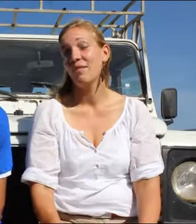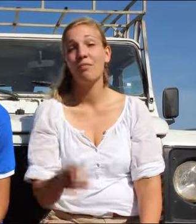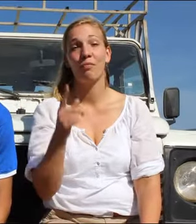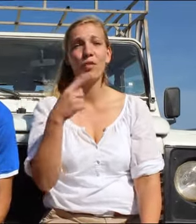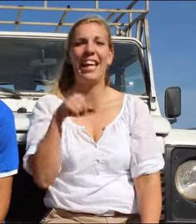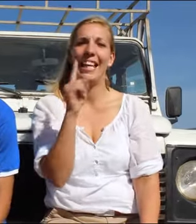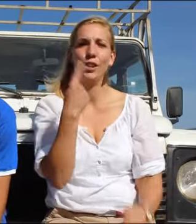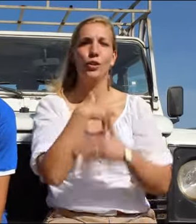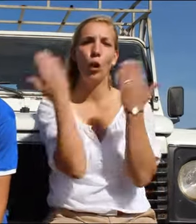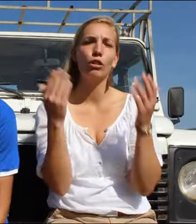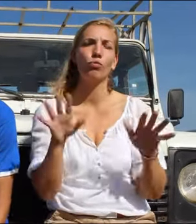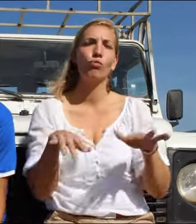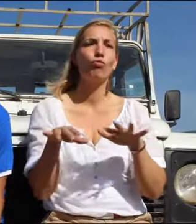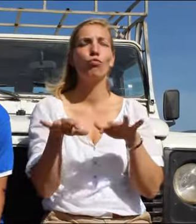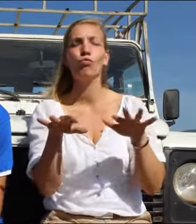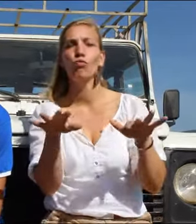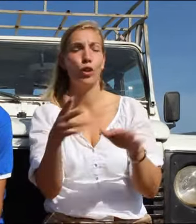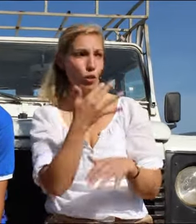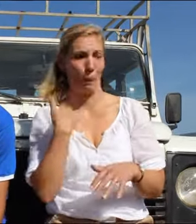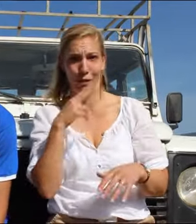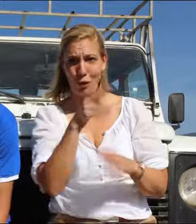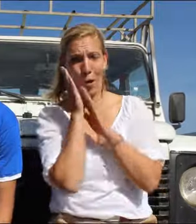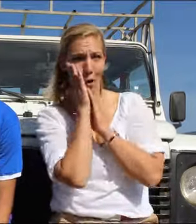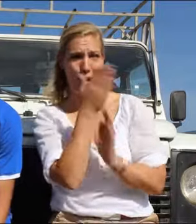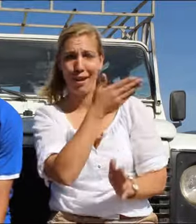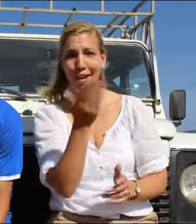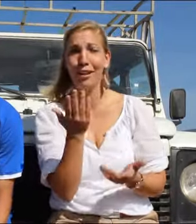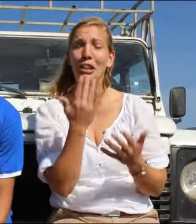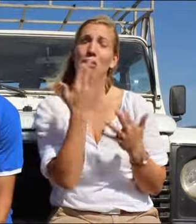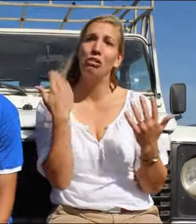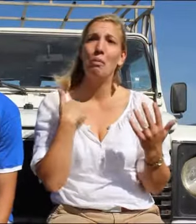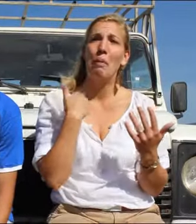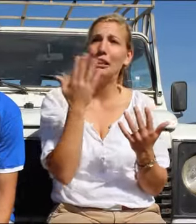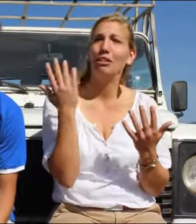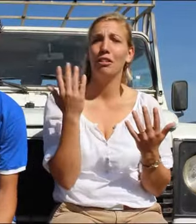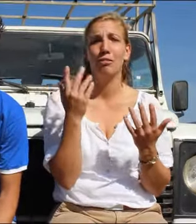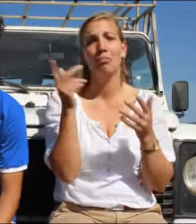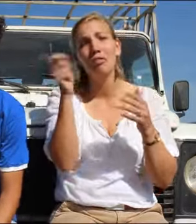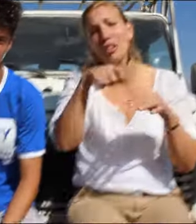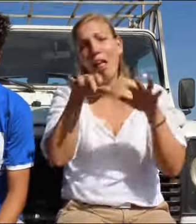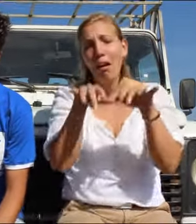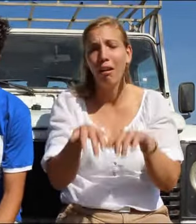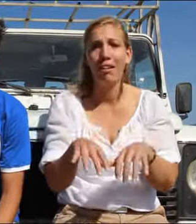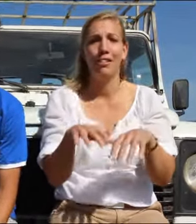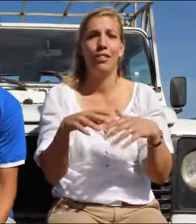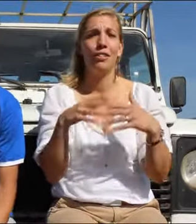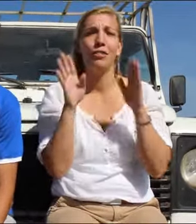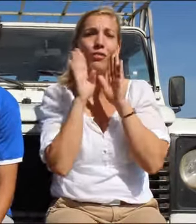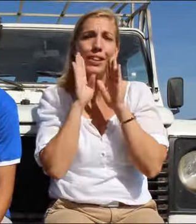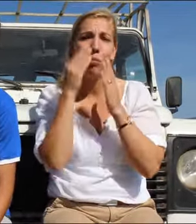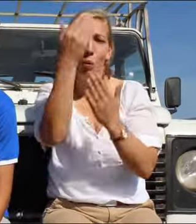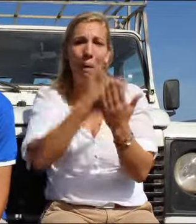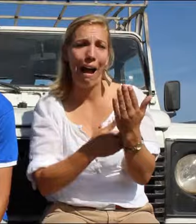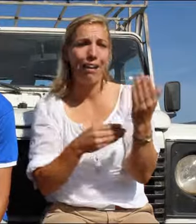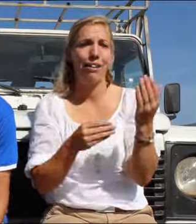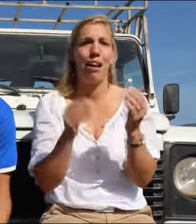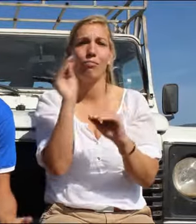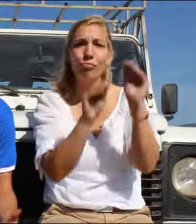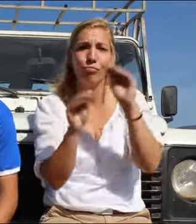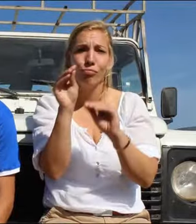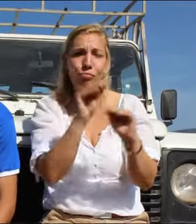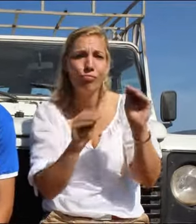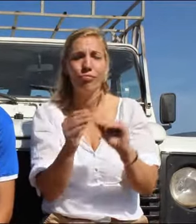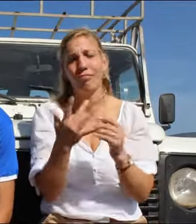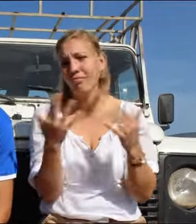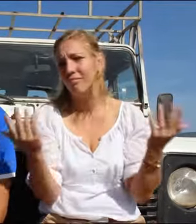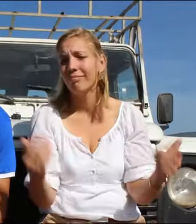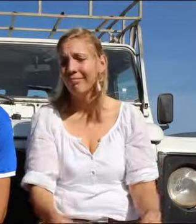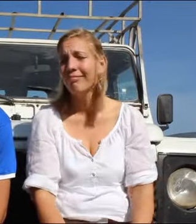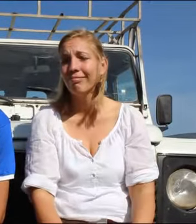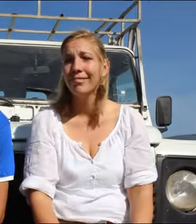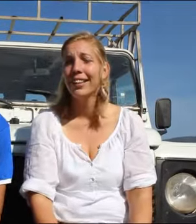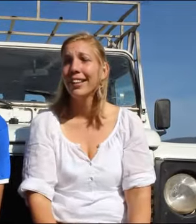In the morning we took it easy. Some of us slept until late, others worked on their personal report of were posting things on Facebook.